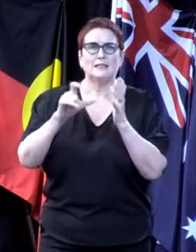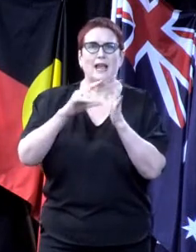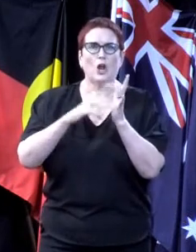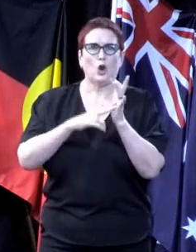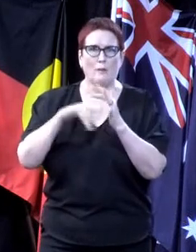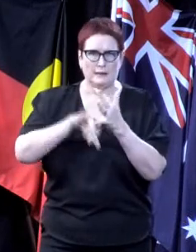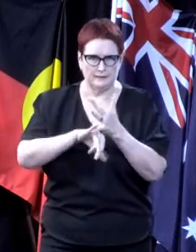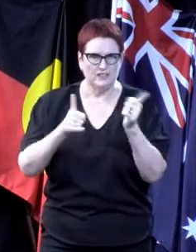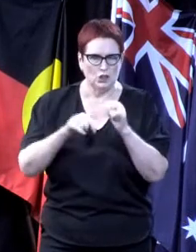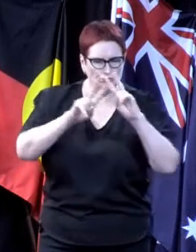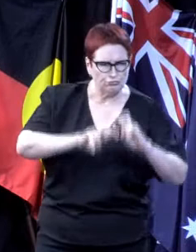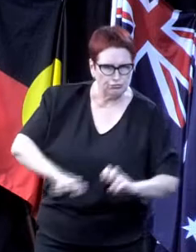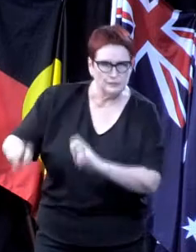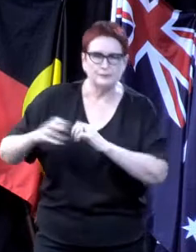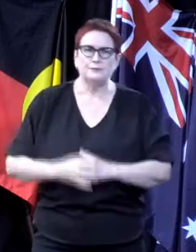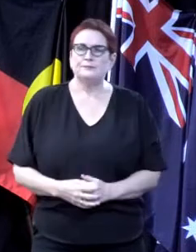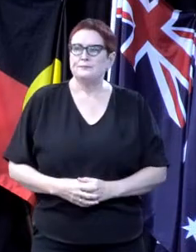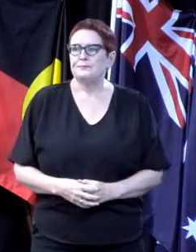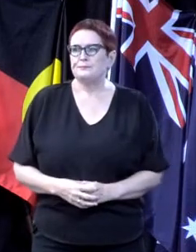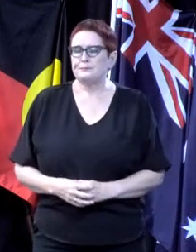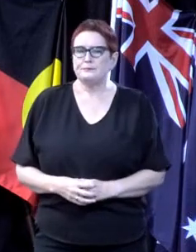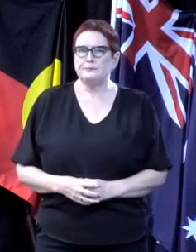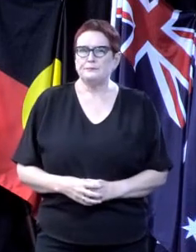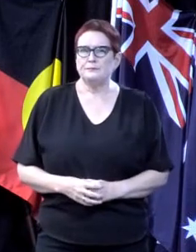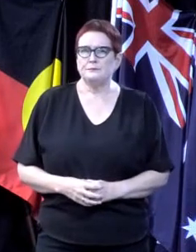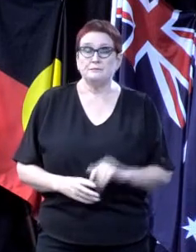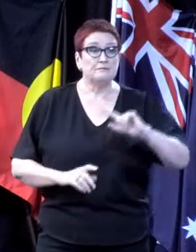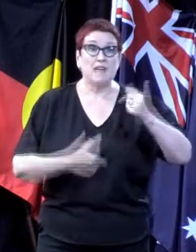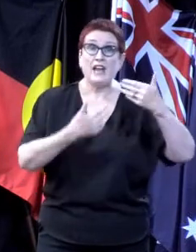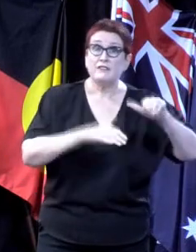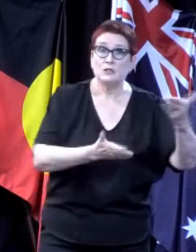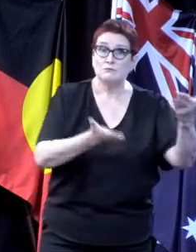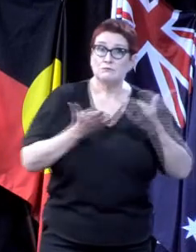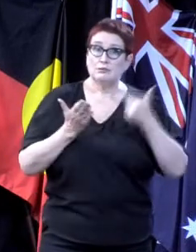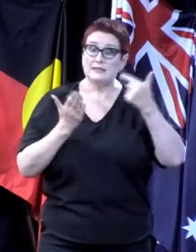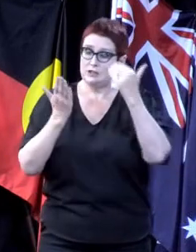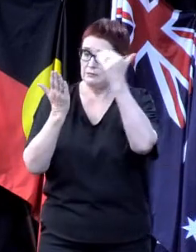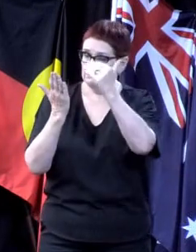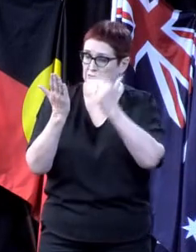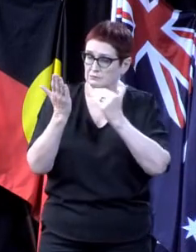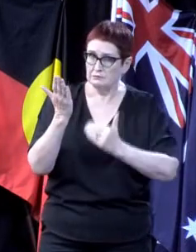with the ongoing implementation of all 17 recommendations resulting from this review.